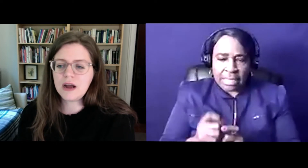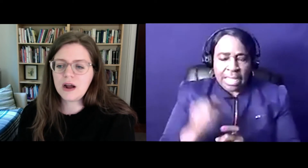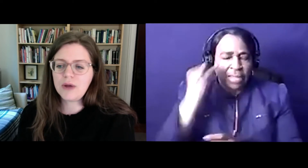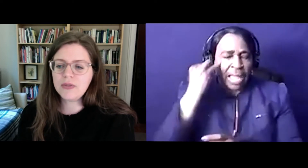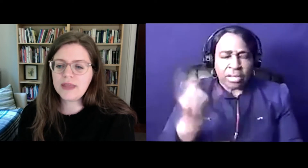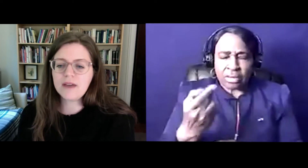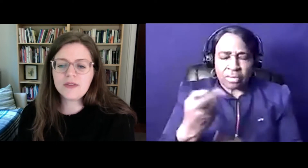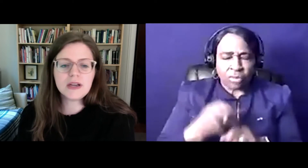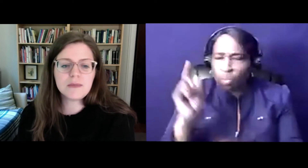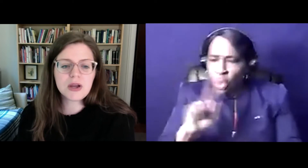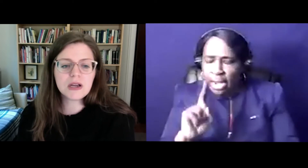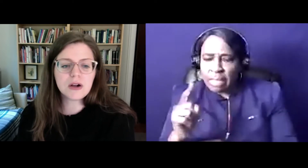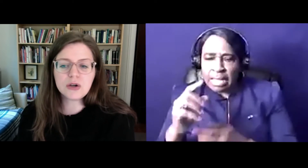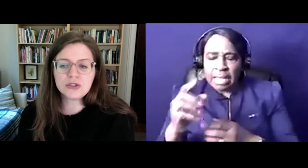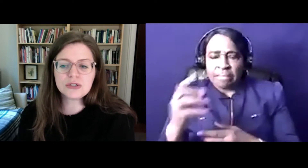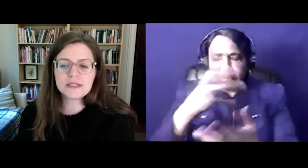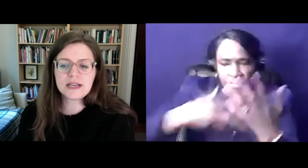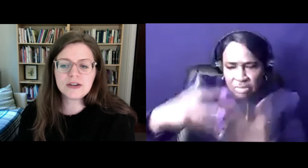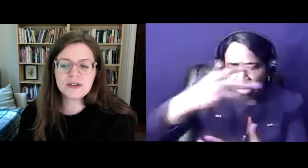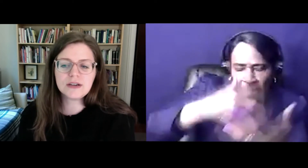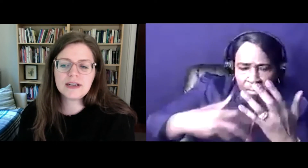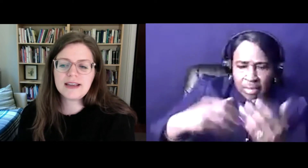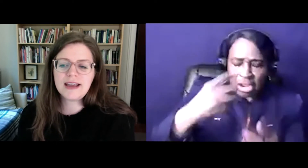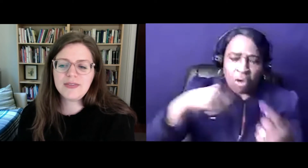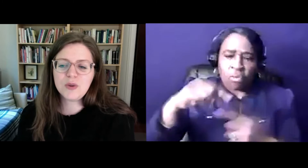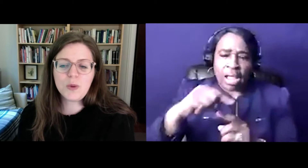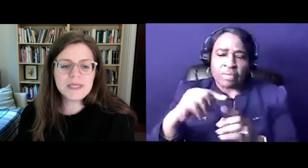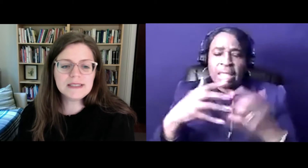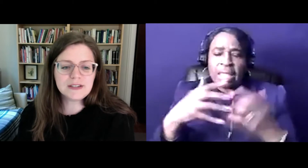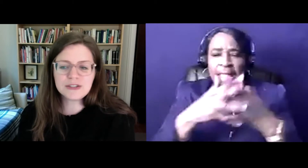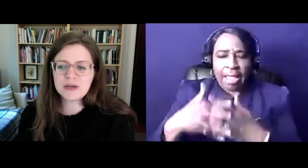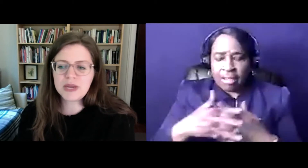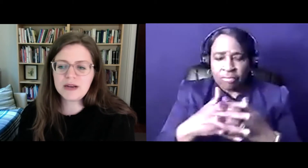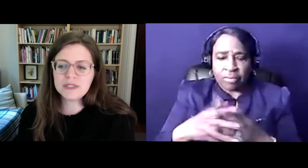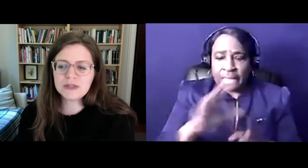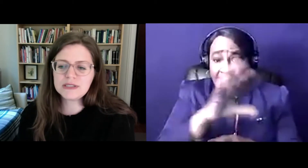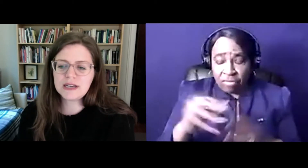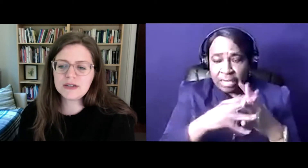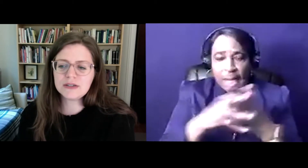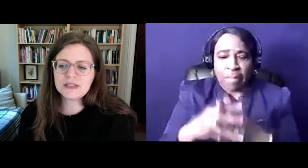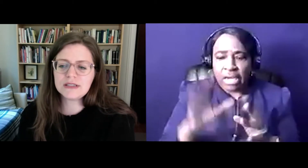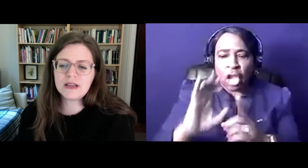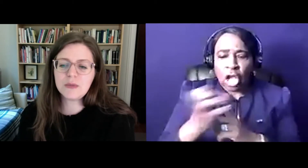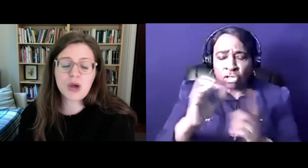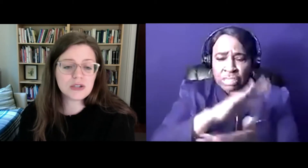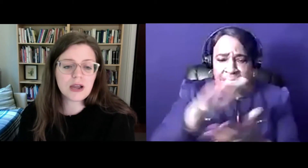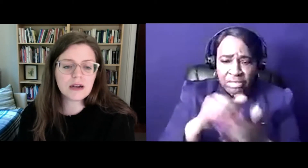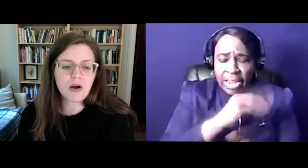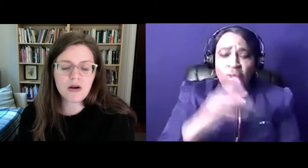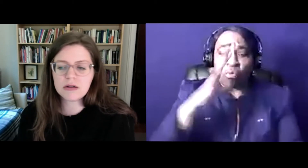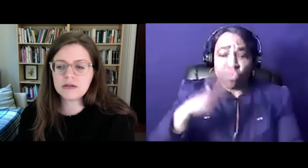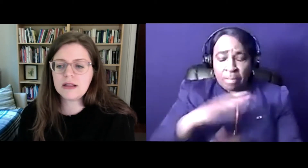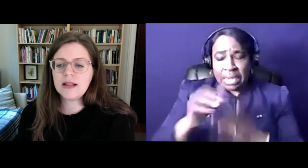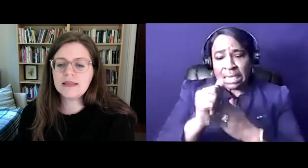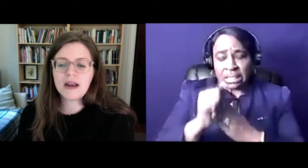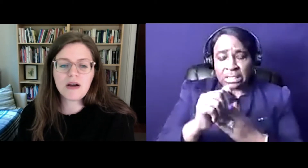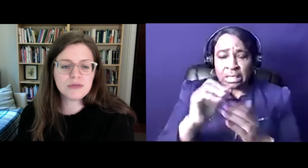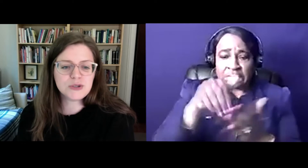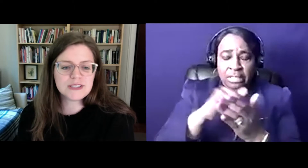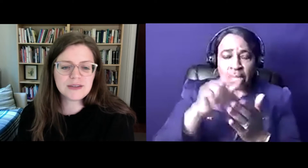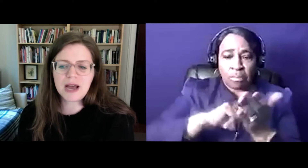Around the African American Cultural Center and the Women's Leadership and Resource Center's project called "Let Our Rejoicing Rise."